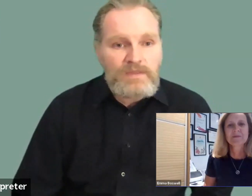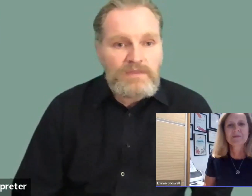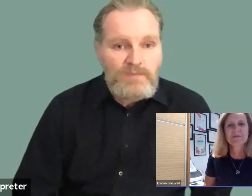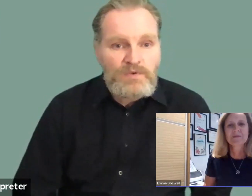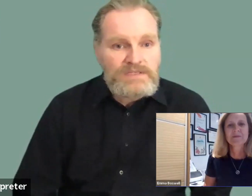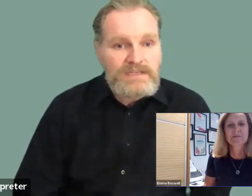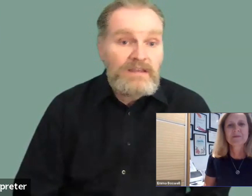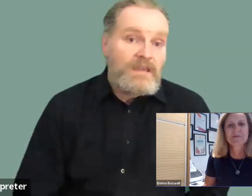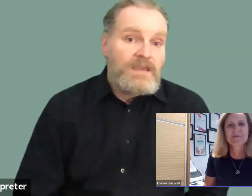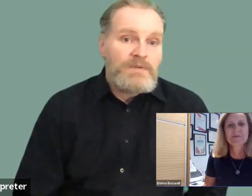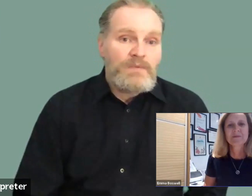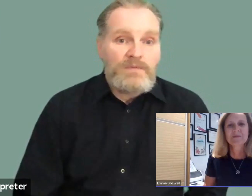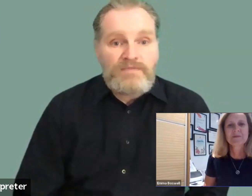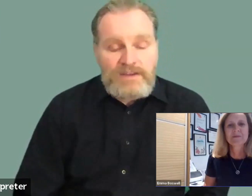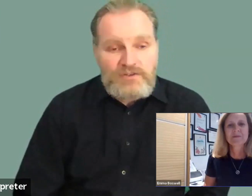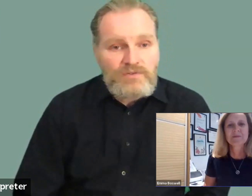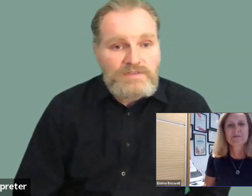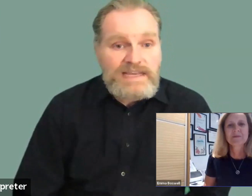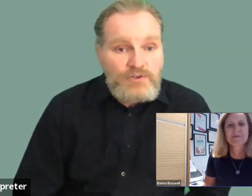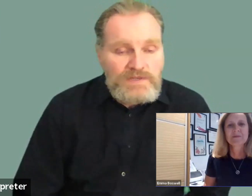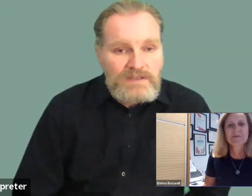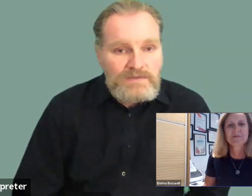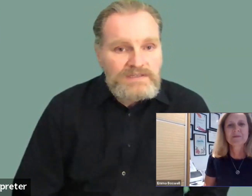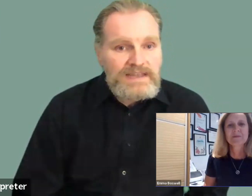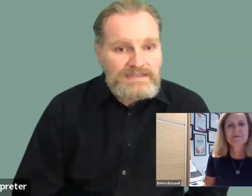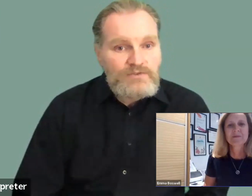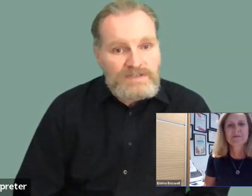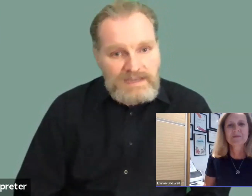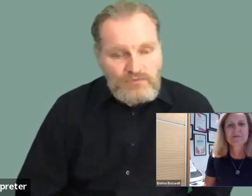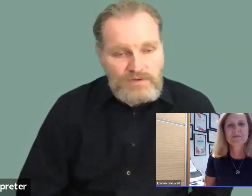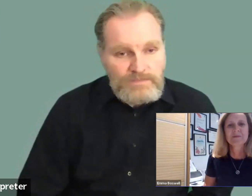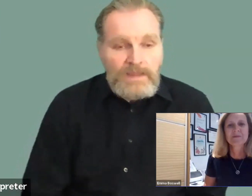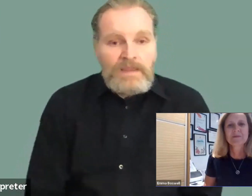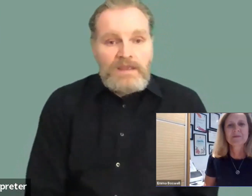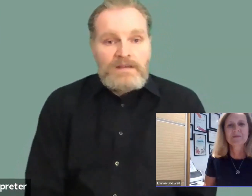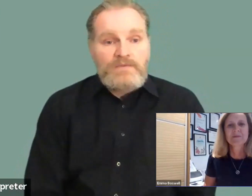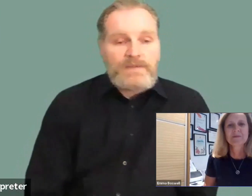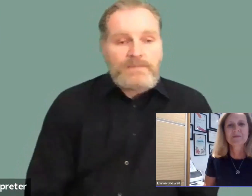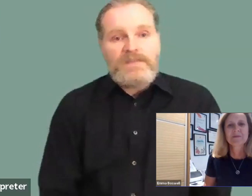with the community, be it with professionals, statutory services, etc. etc. Now, something